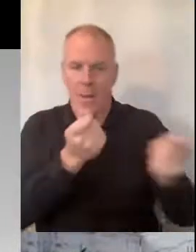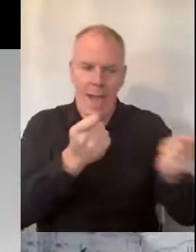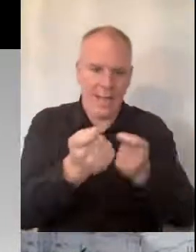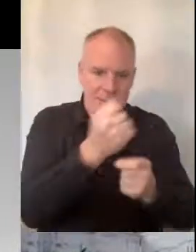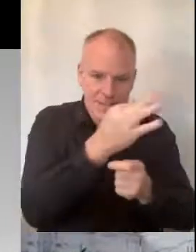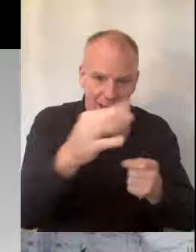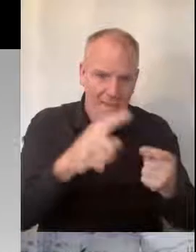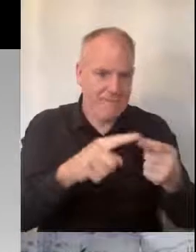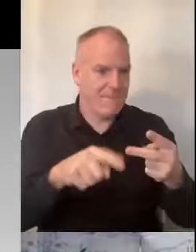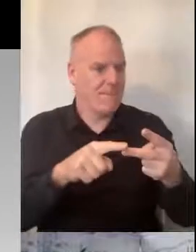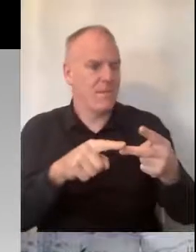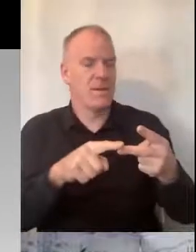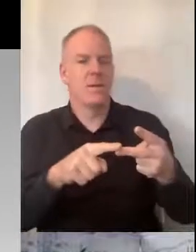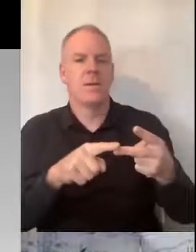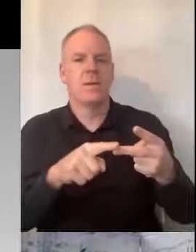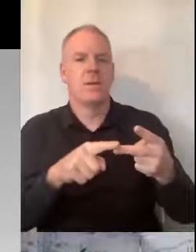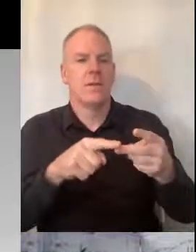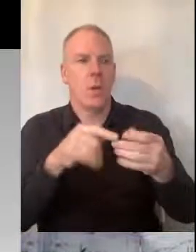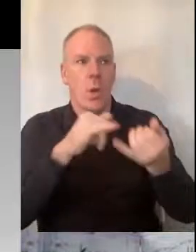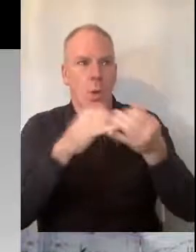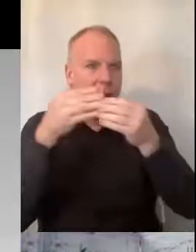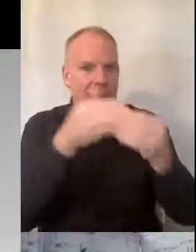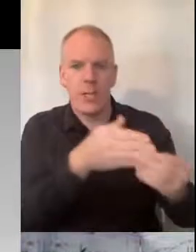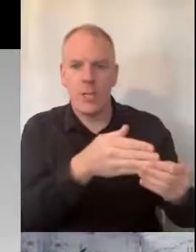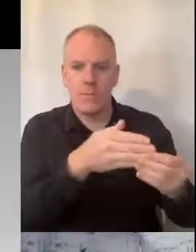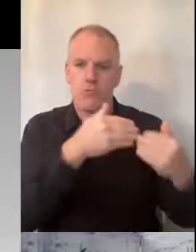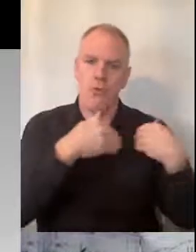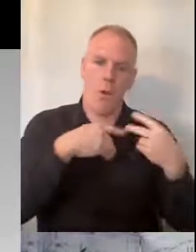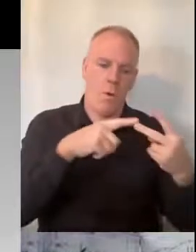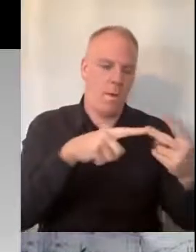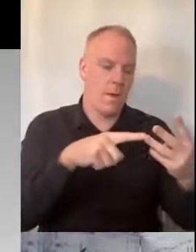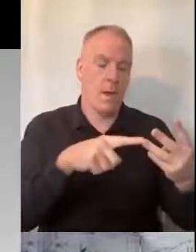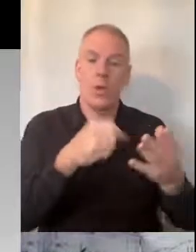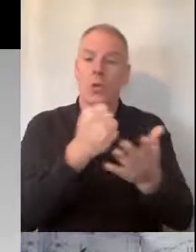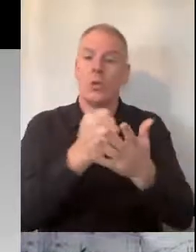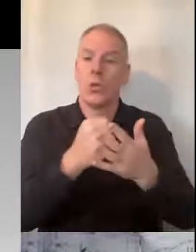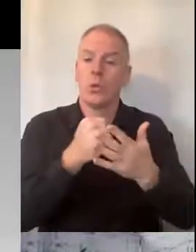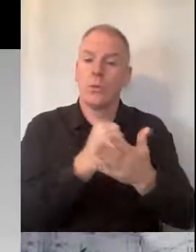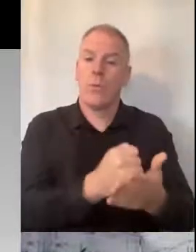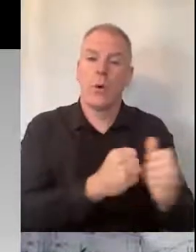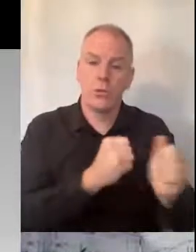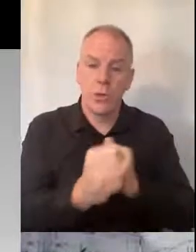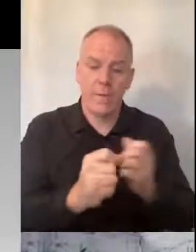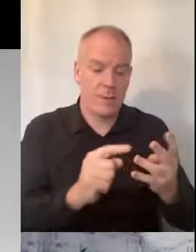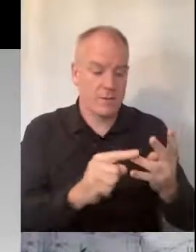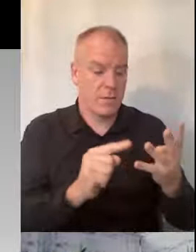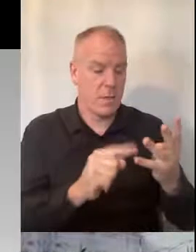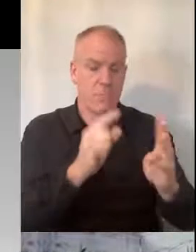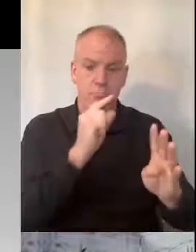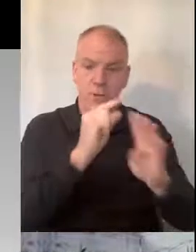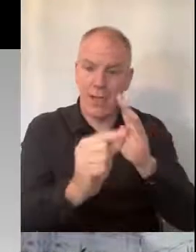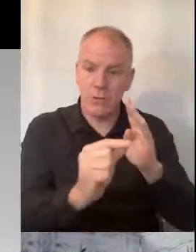Referring to leadership and referring to student support services. Professional services.